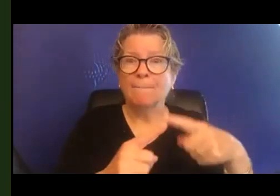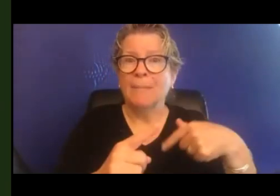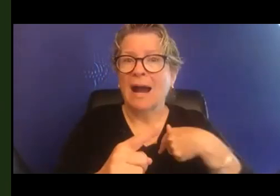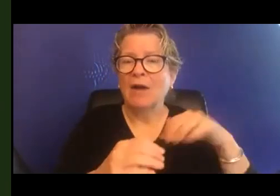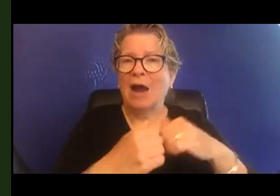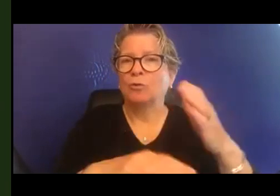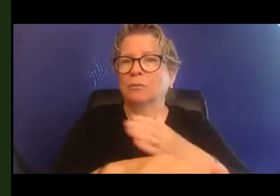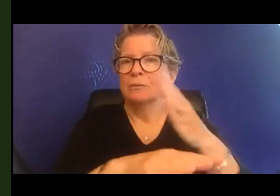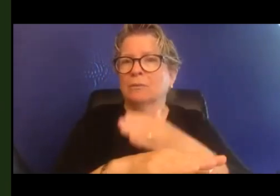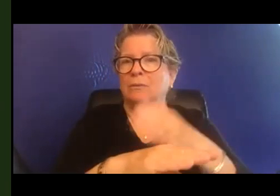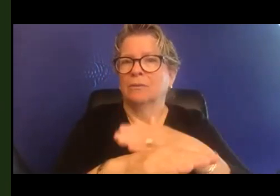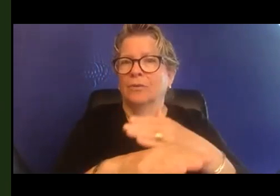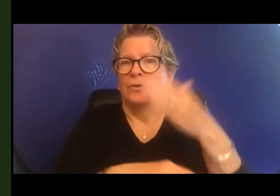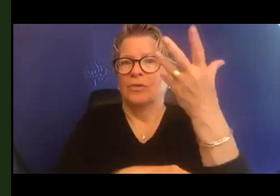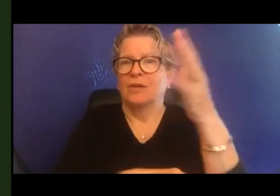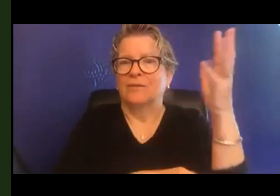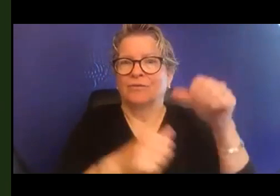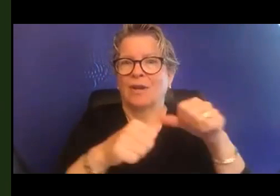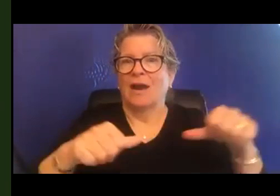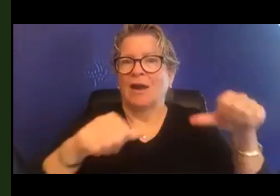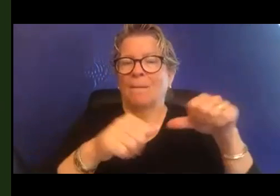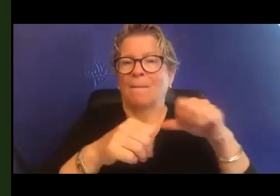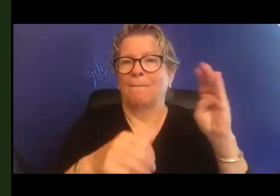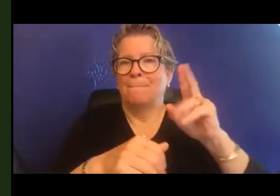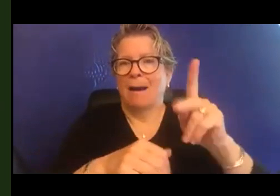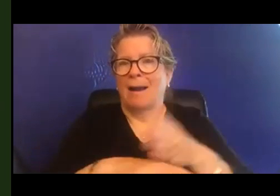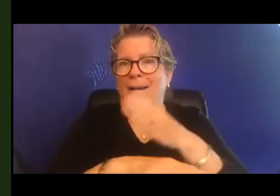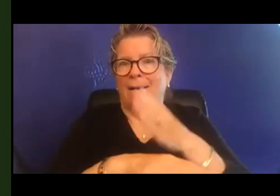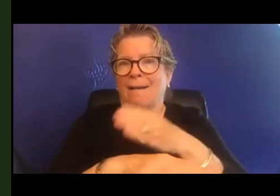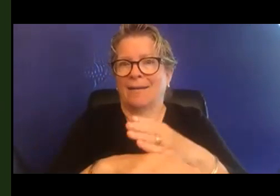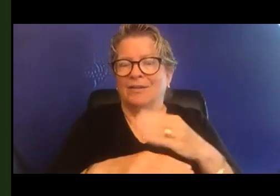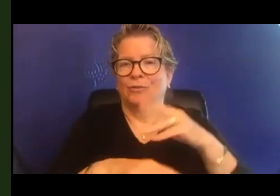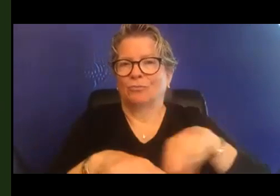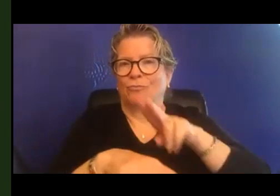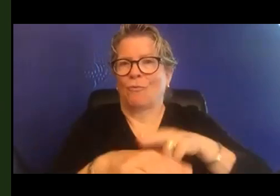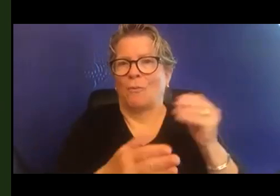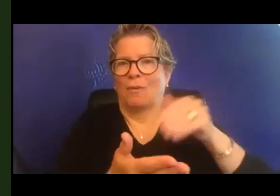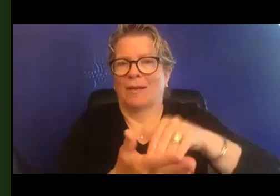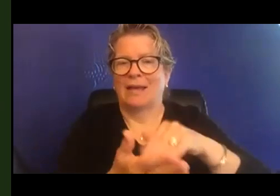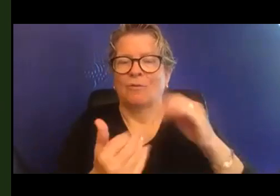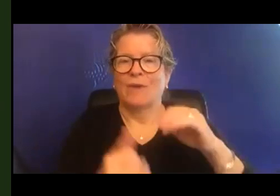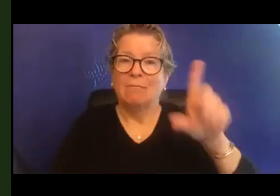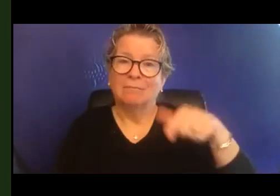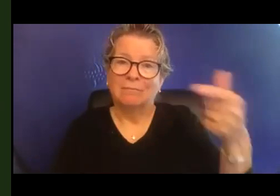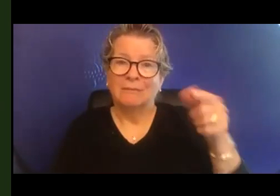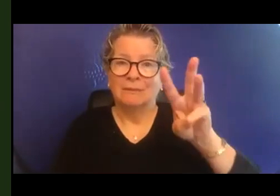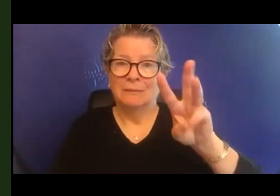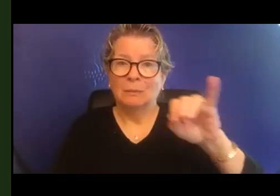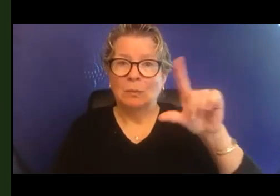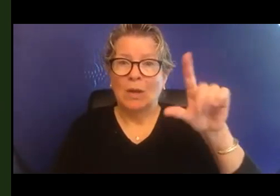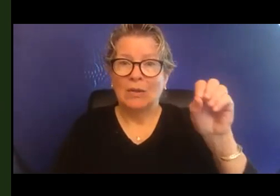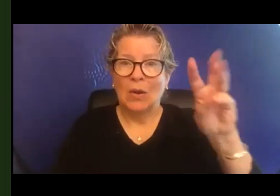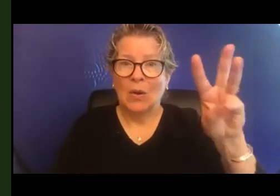So with that, I am going to turn it back over to Willow.